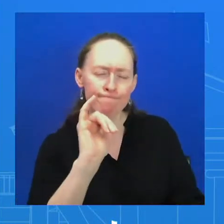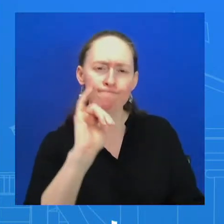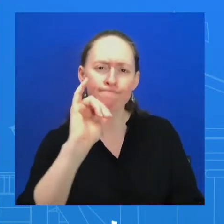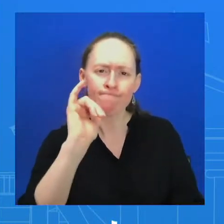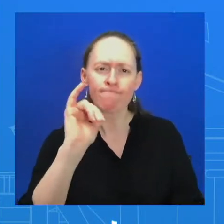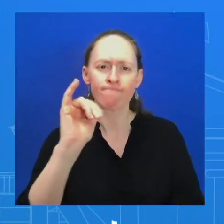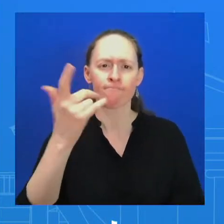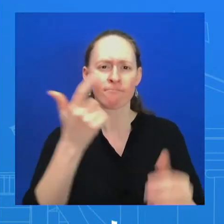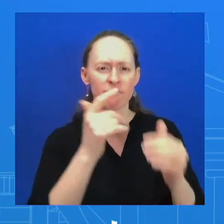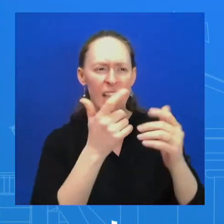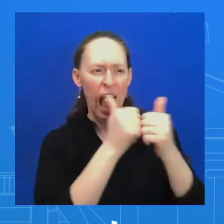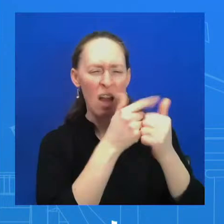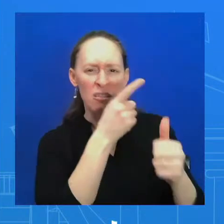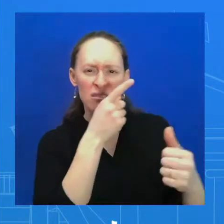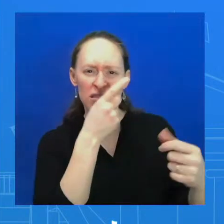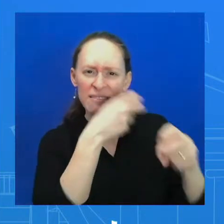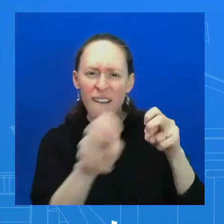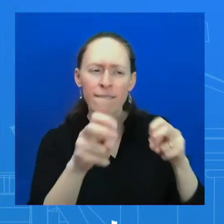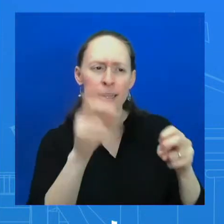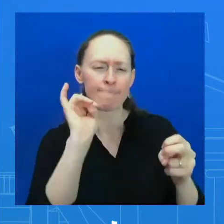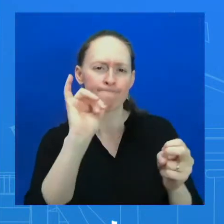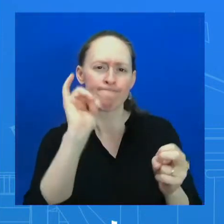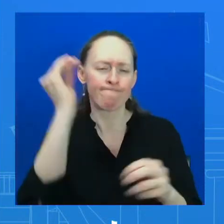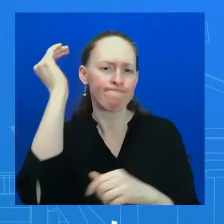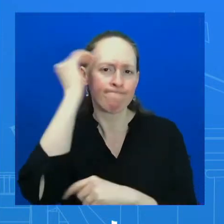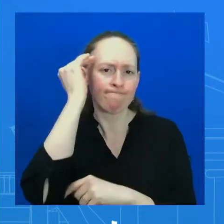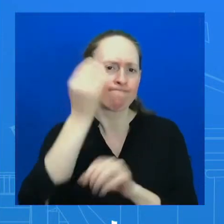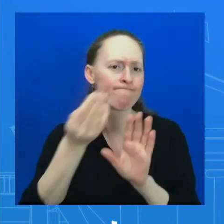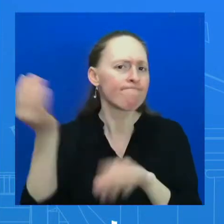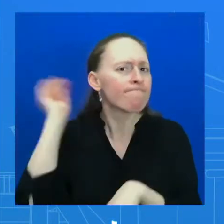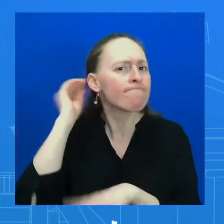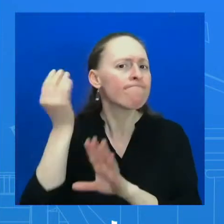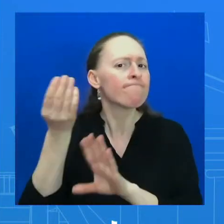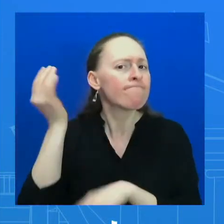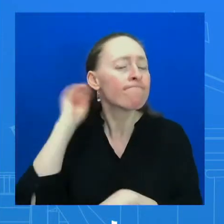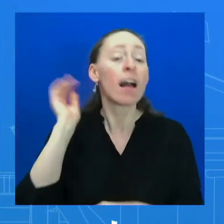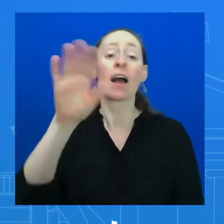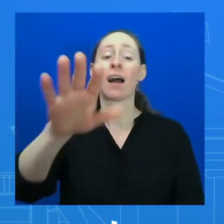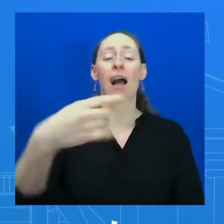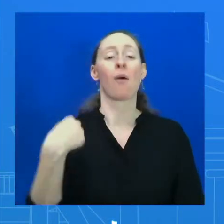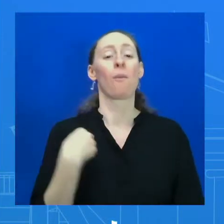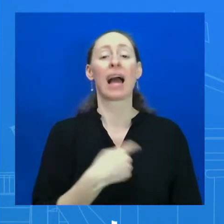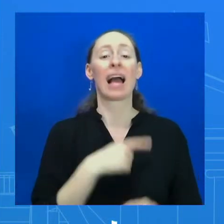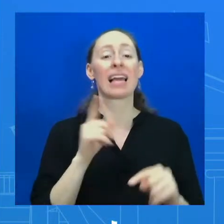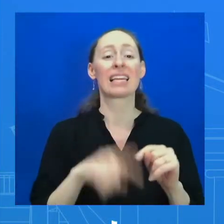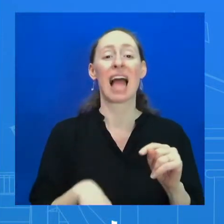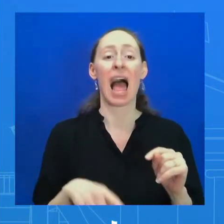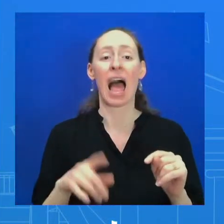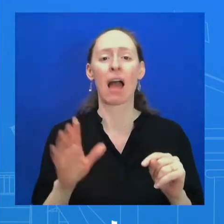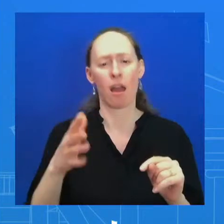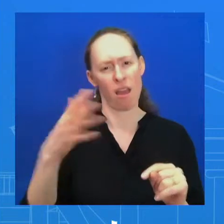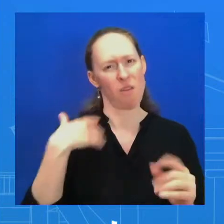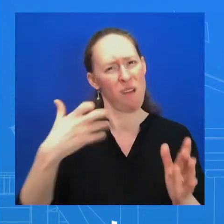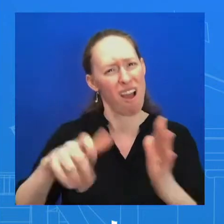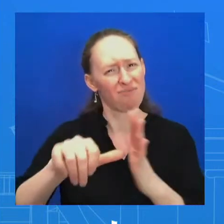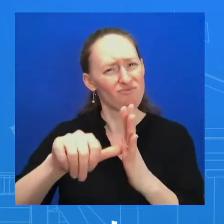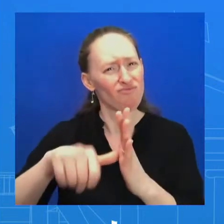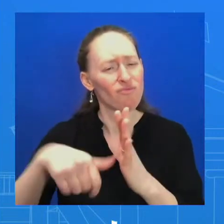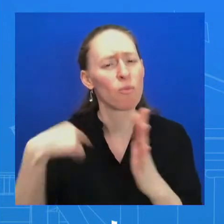We can't -- we can't not, you know, lift that up as well. Go ahead. QThank you, Karine. Just while you've been up there,